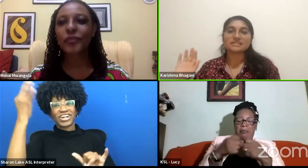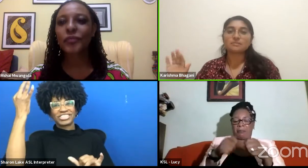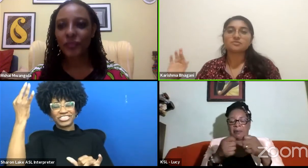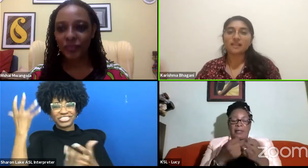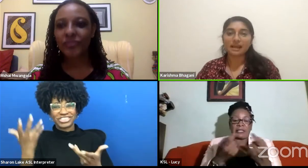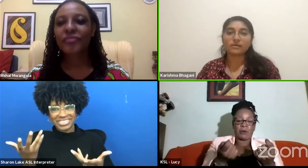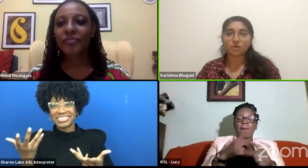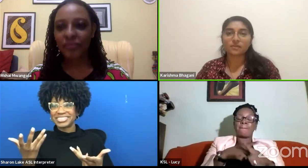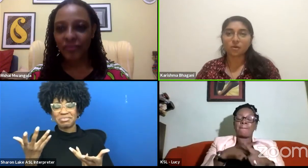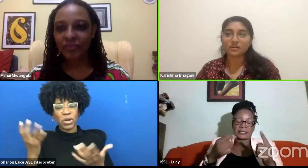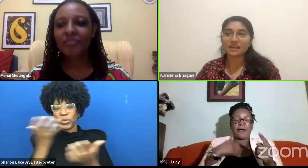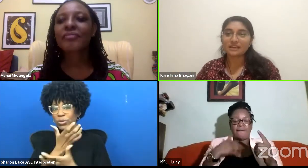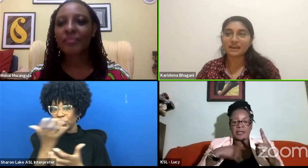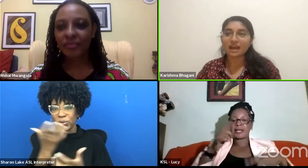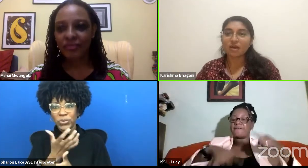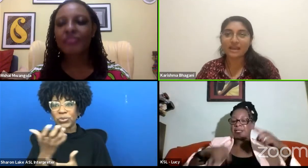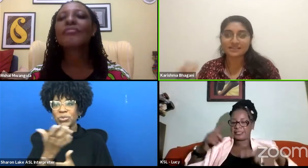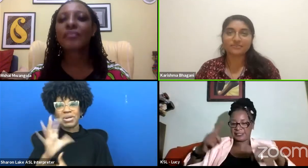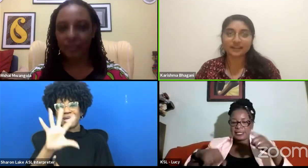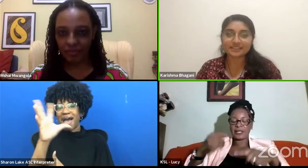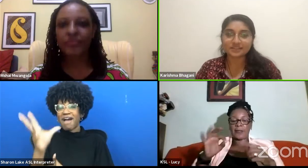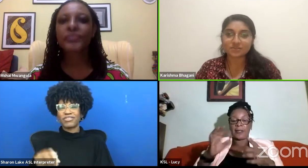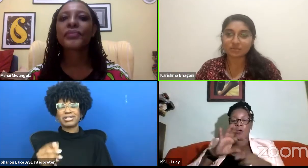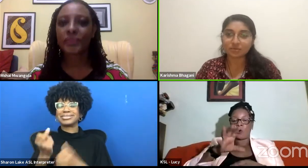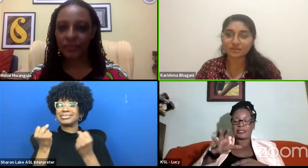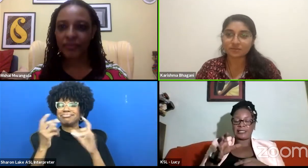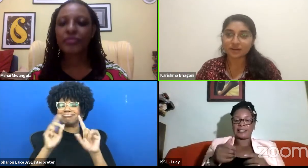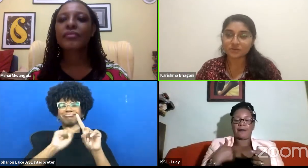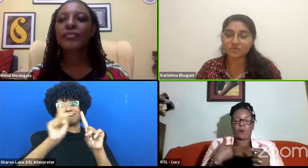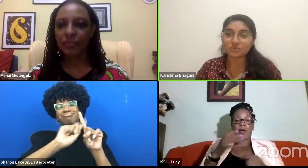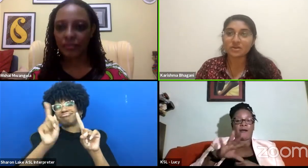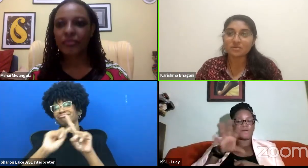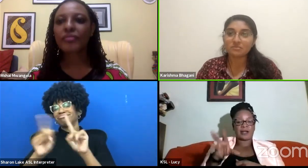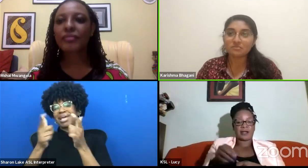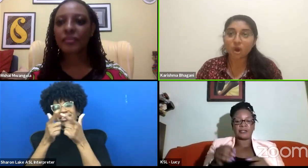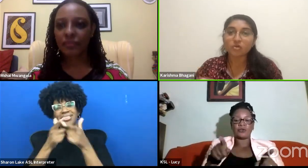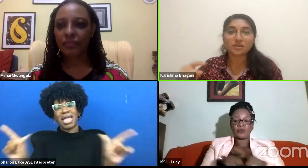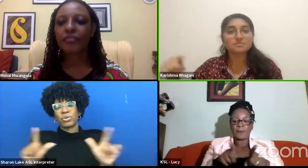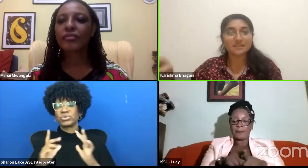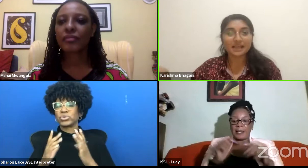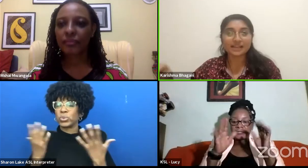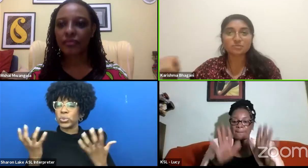in terms of language on the continent and how, as Africans, it's so important for us to not only speak English